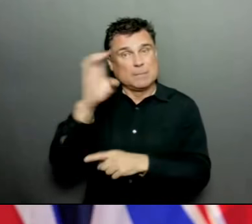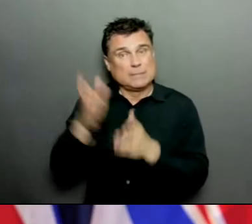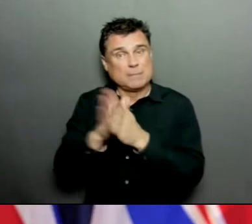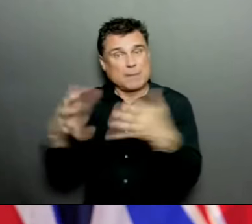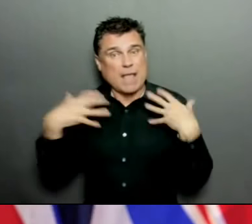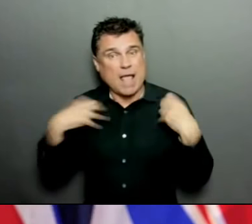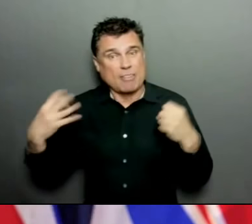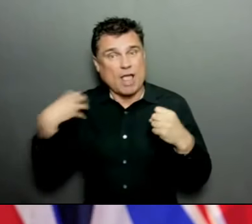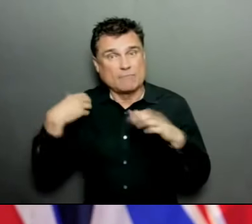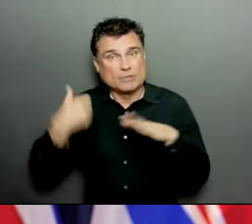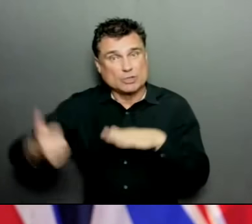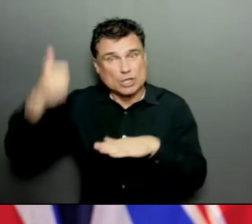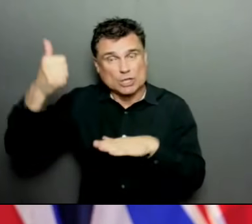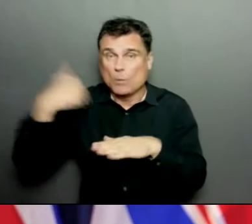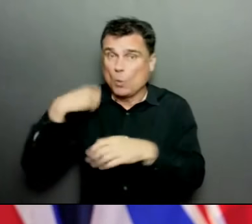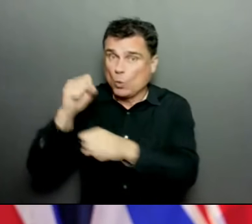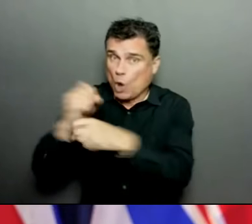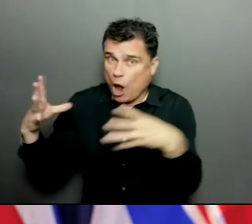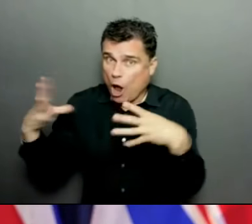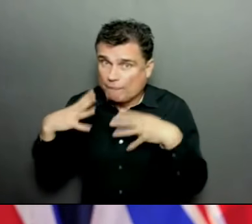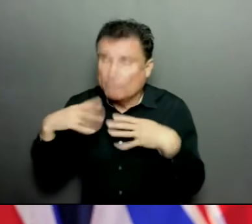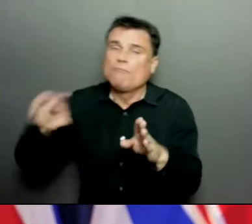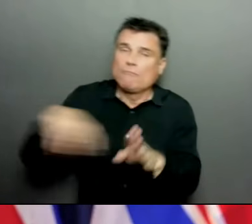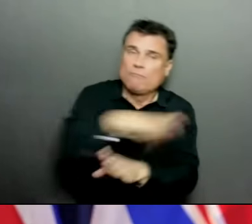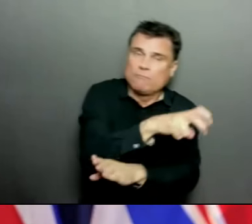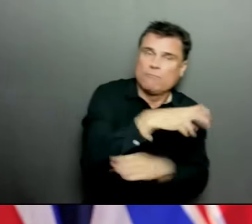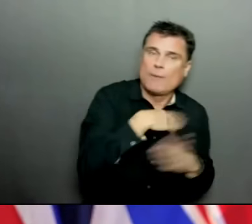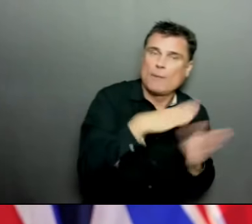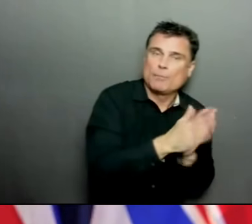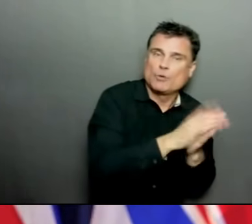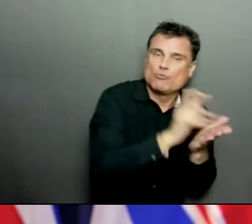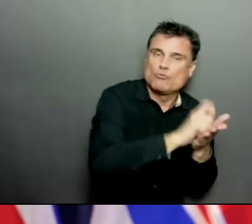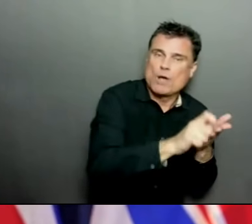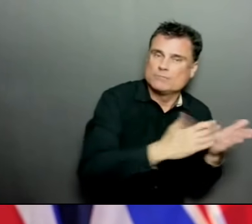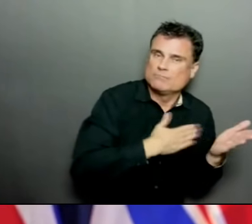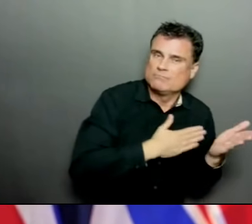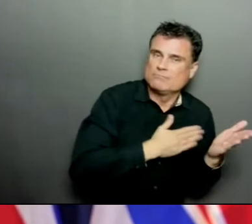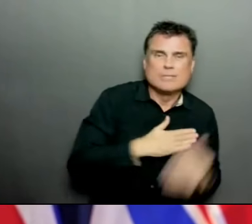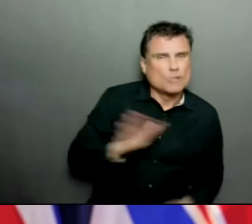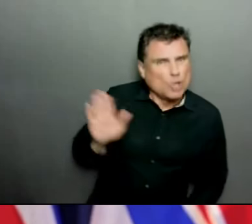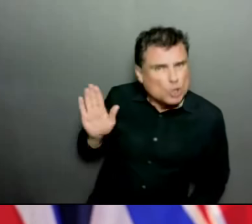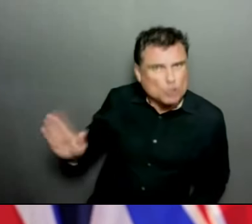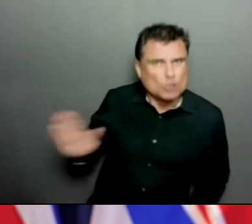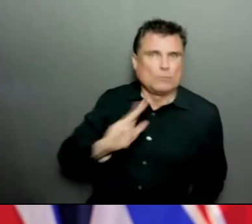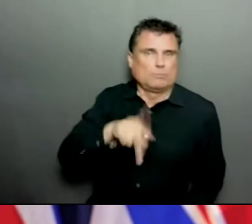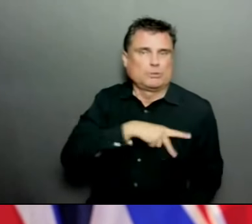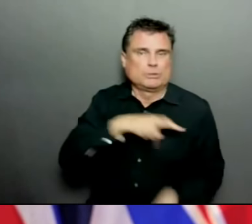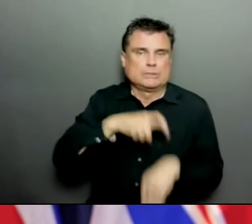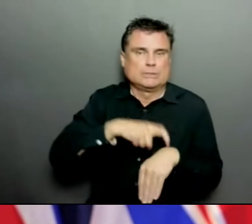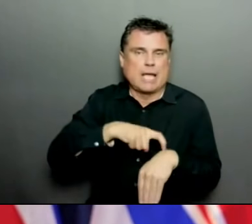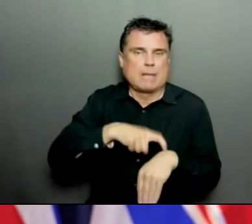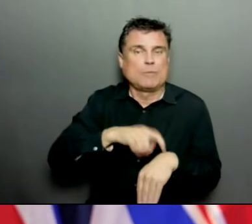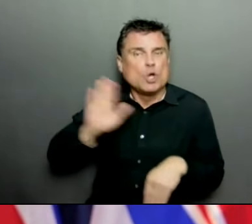journey, there is of course, epidemiological journey that we follow, and living in personal stories and I'm looking forward to hearing what